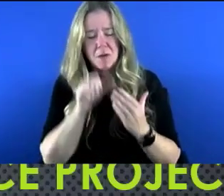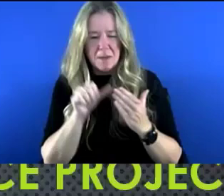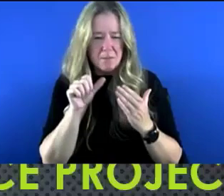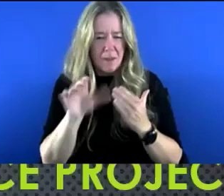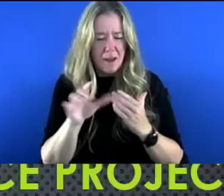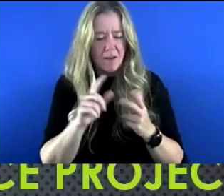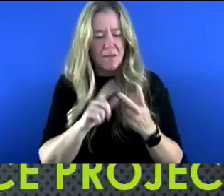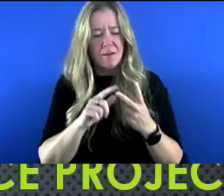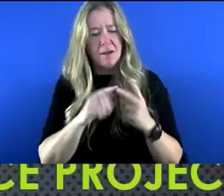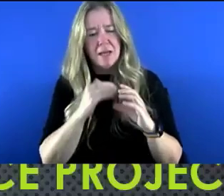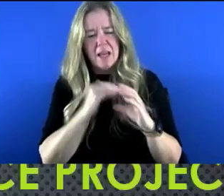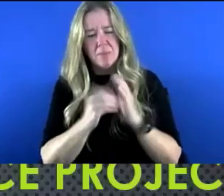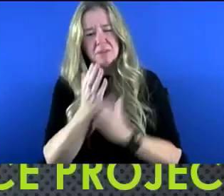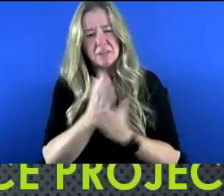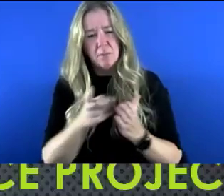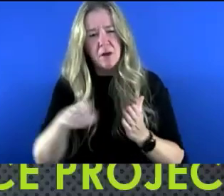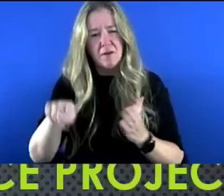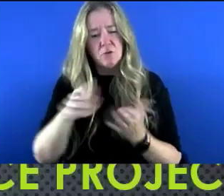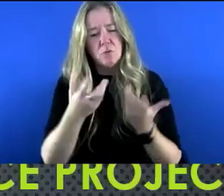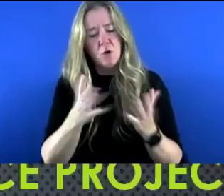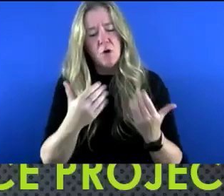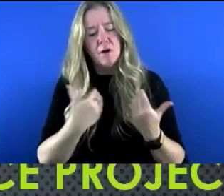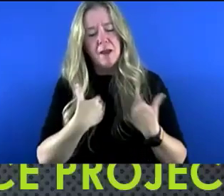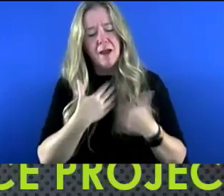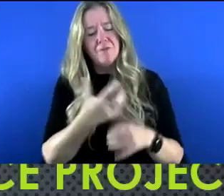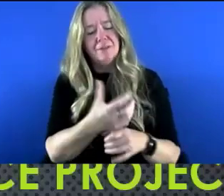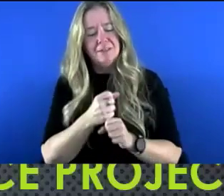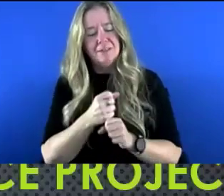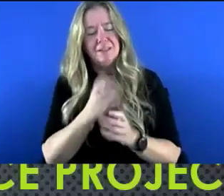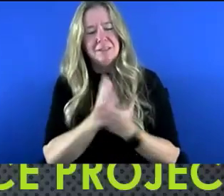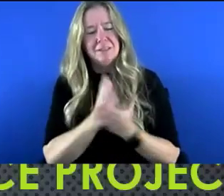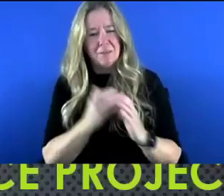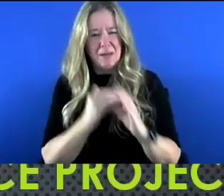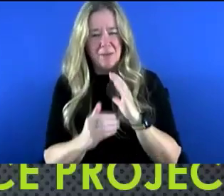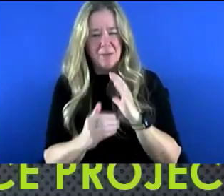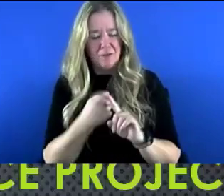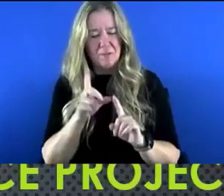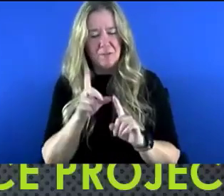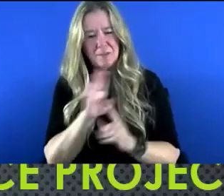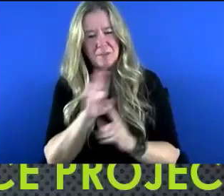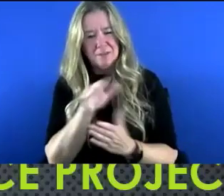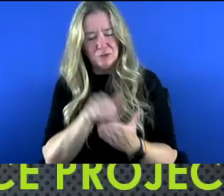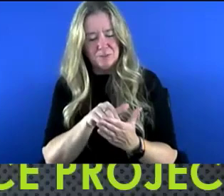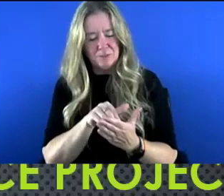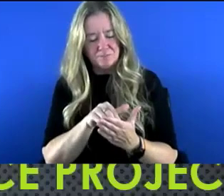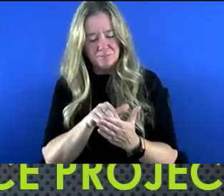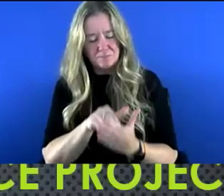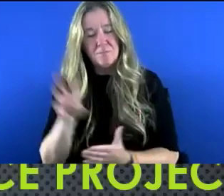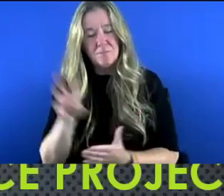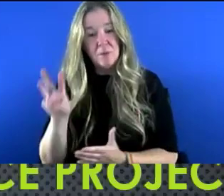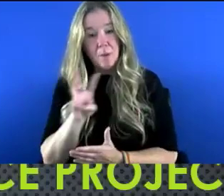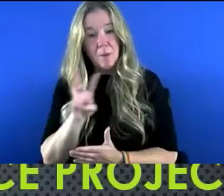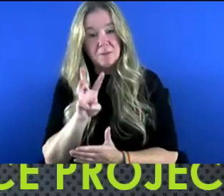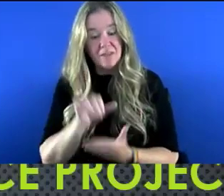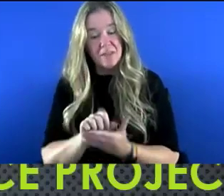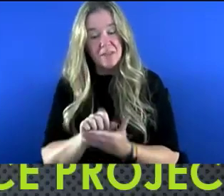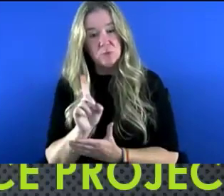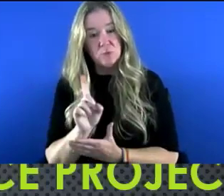and some of you might have been the recipient of some of those. Our website is where I know that Leeann